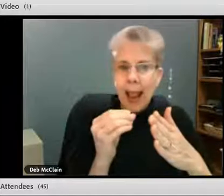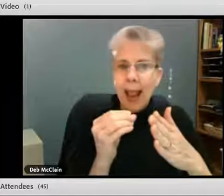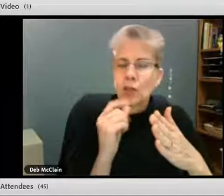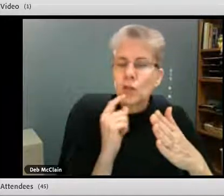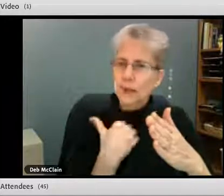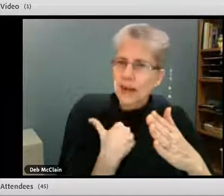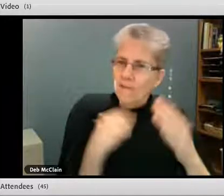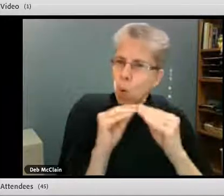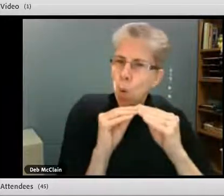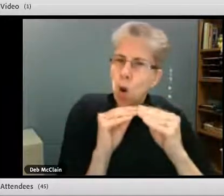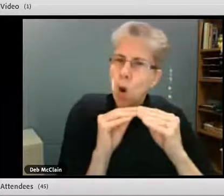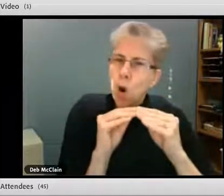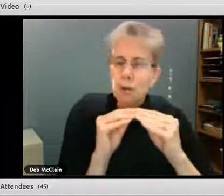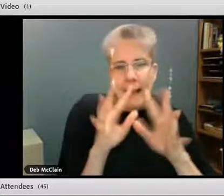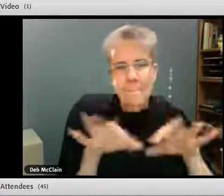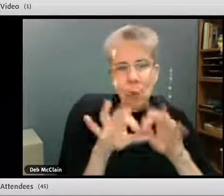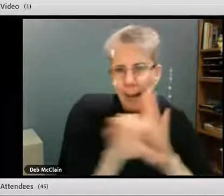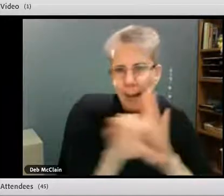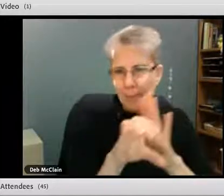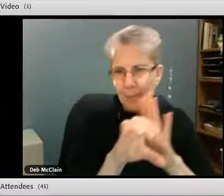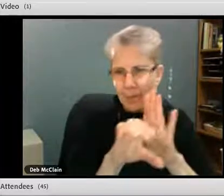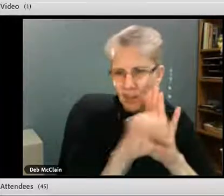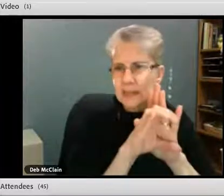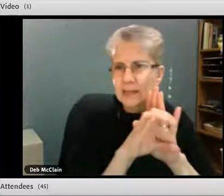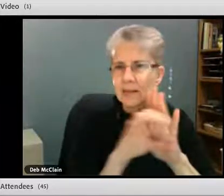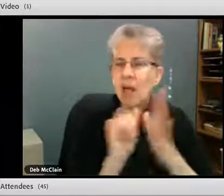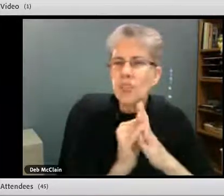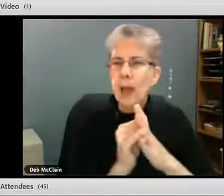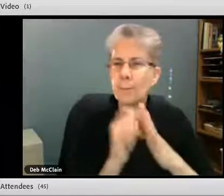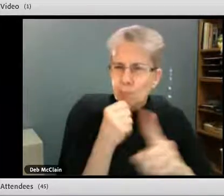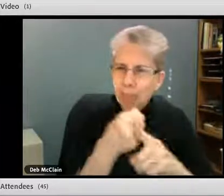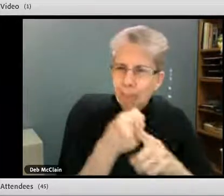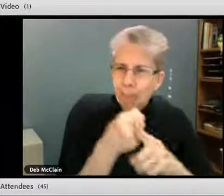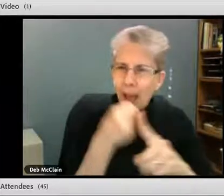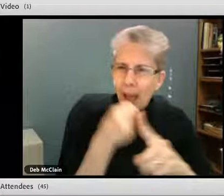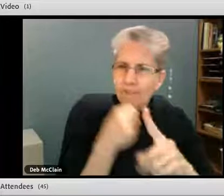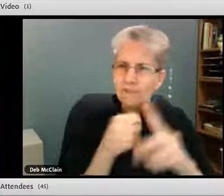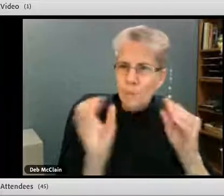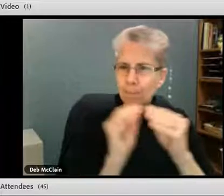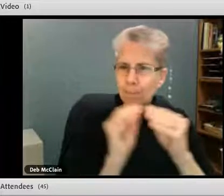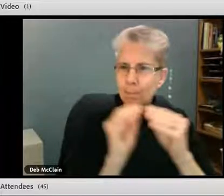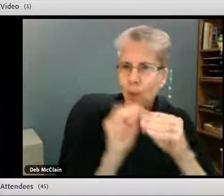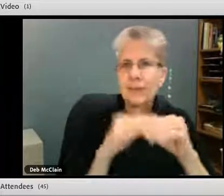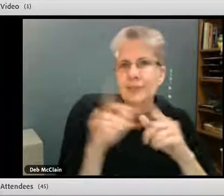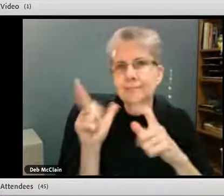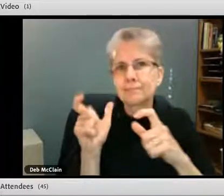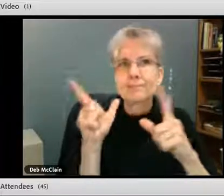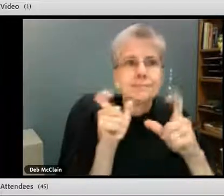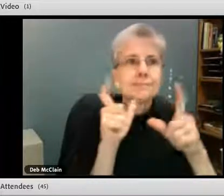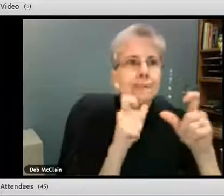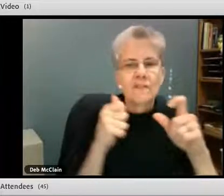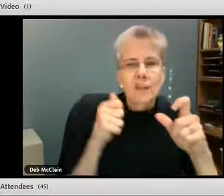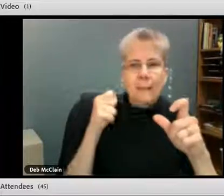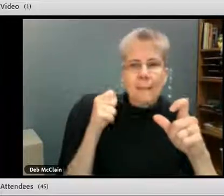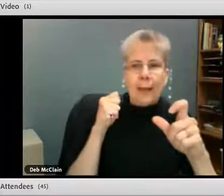that are gonna be more impactful than just generally snapping a couple of pictures from the back of the room.